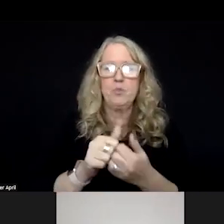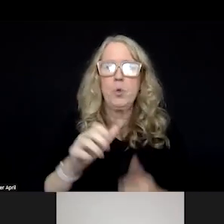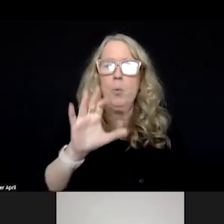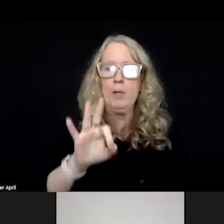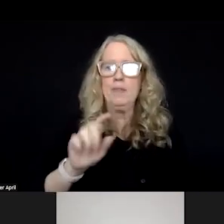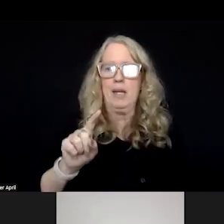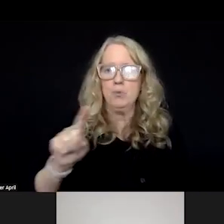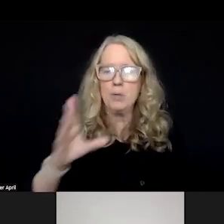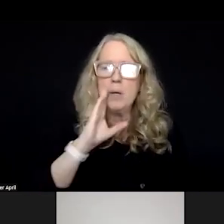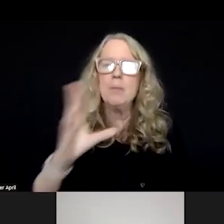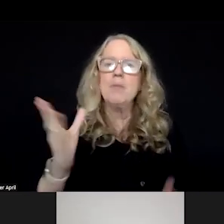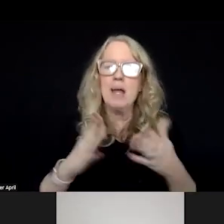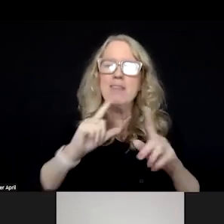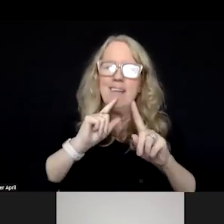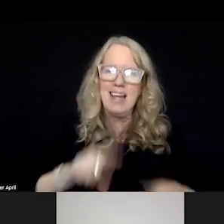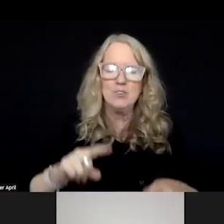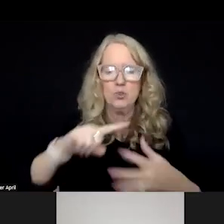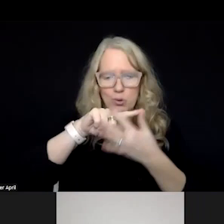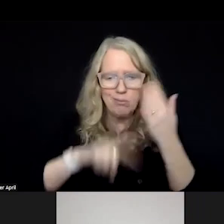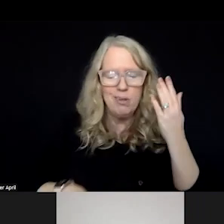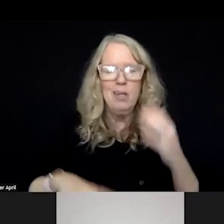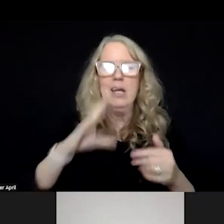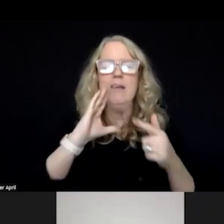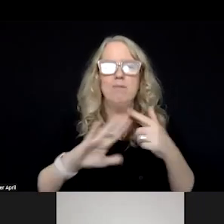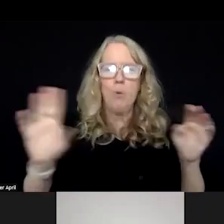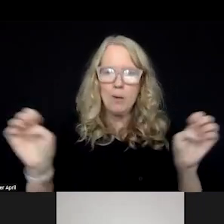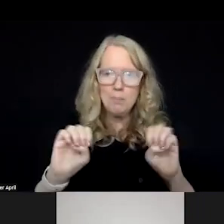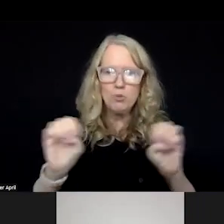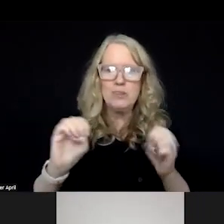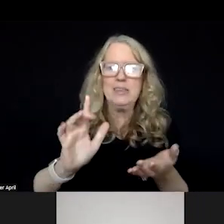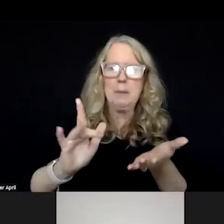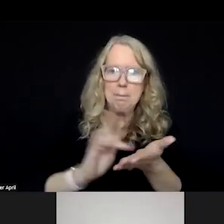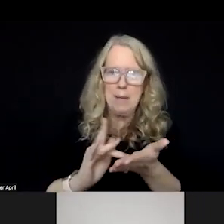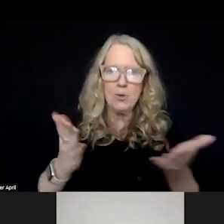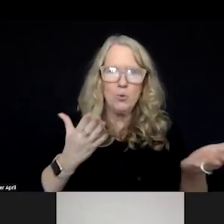SAFETY ANSWERING POINT AND EMERGENCY MEDICAL SERVICES -- TWO